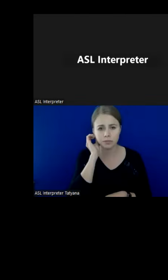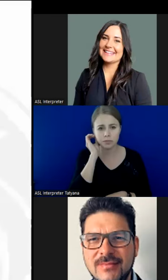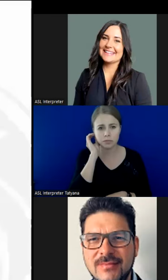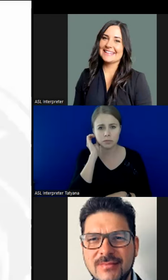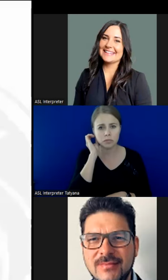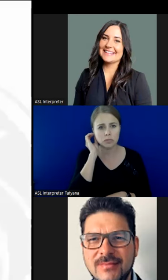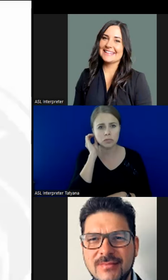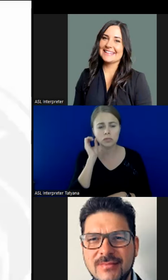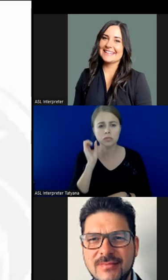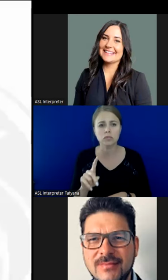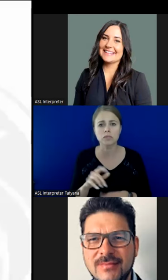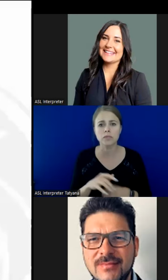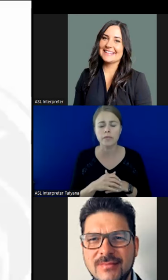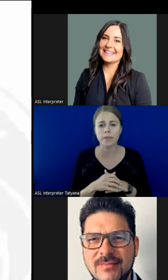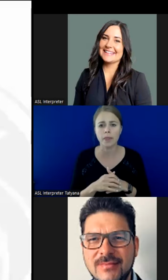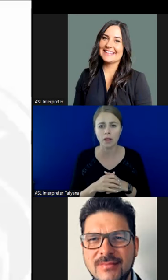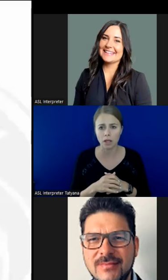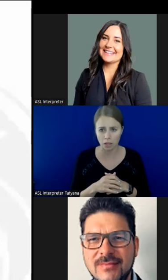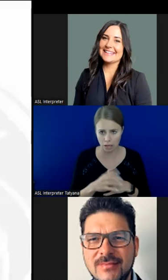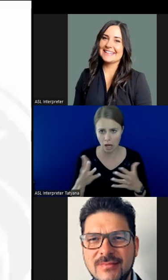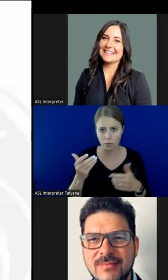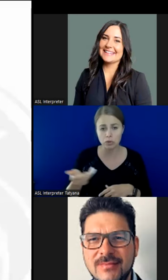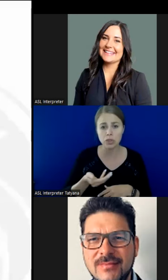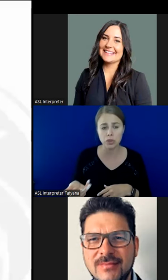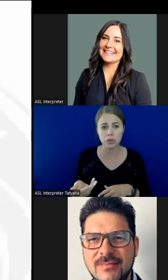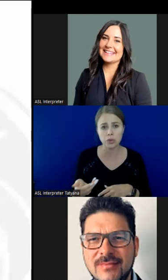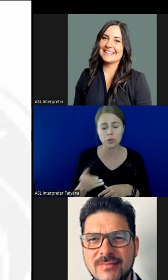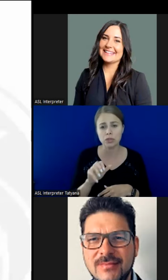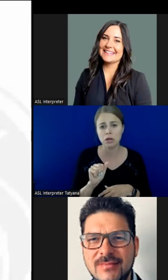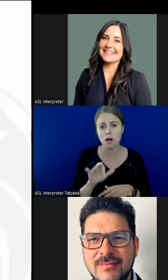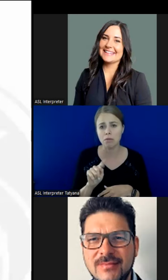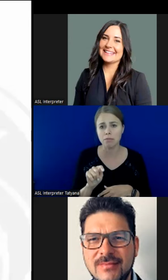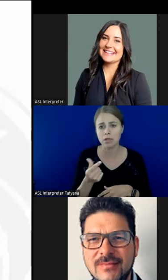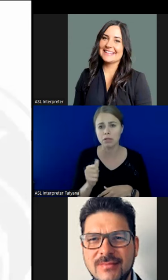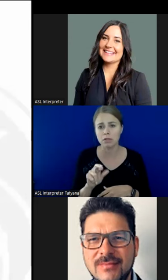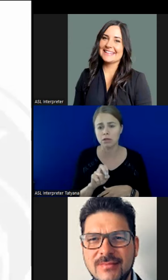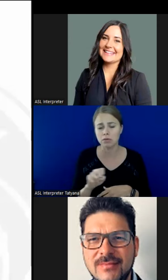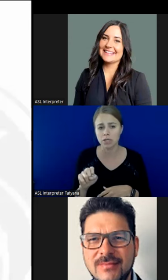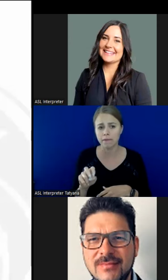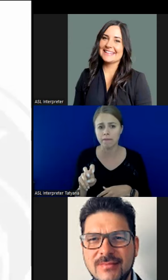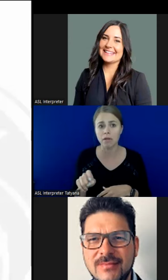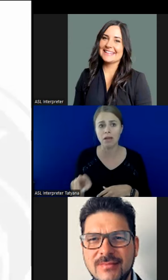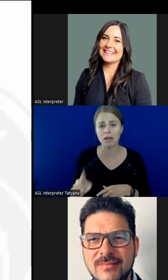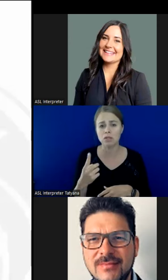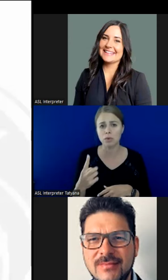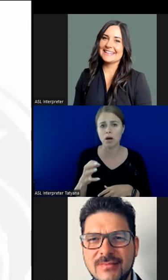I want to introduce for Albert Gareev. He is one of our digital accessibility subject